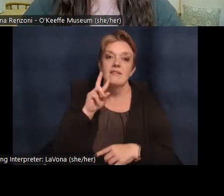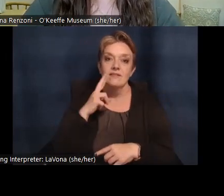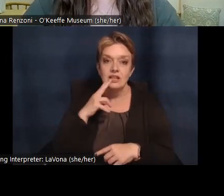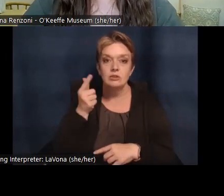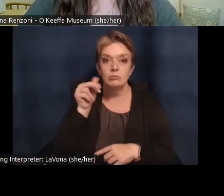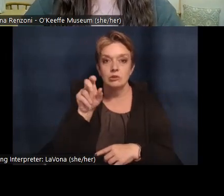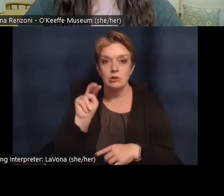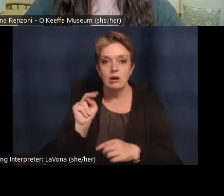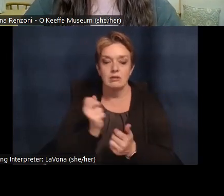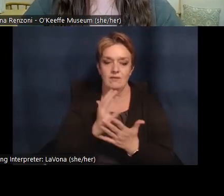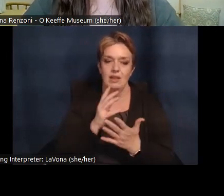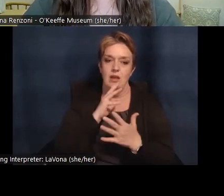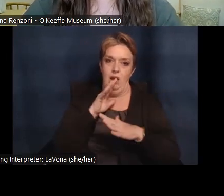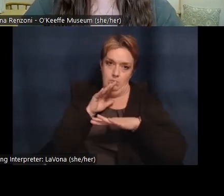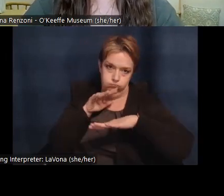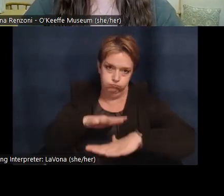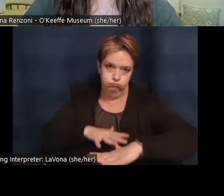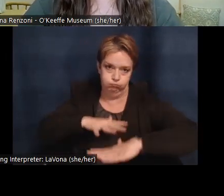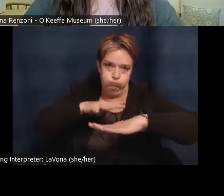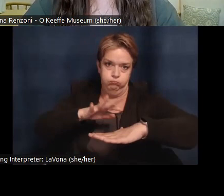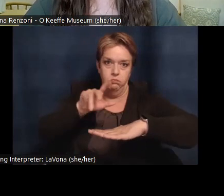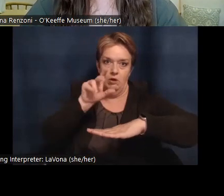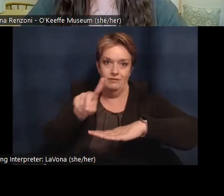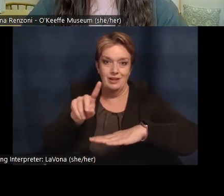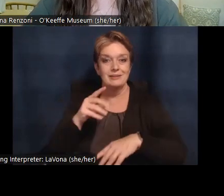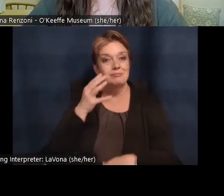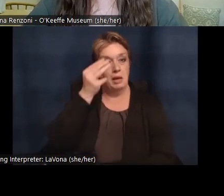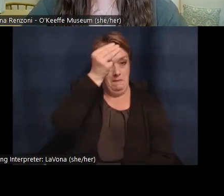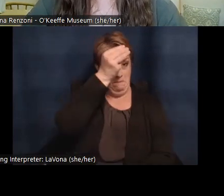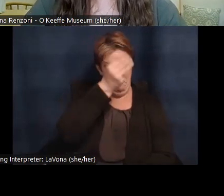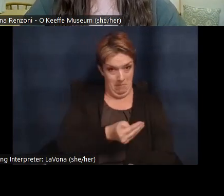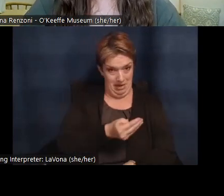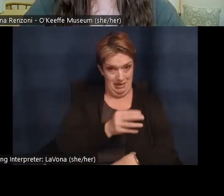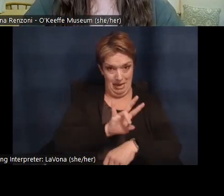So every Monday morning at 7:00 a.m., our gardener – who is also the grandson of Miss O’Keeffe's gardener–